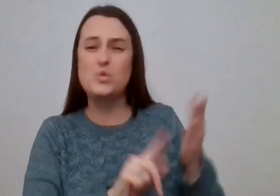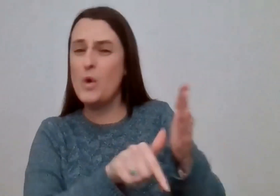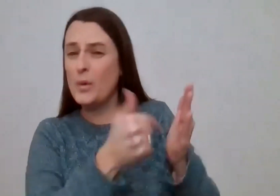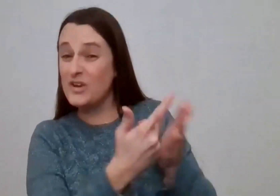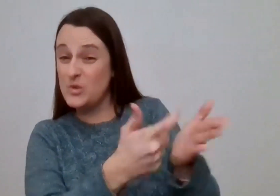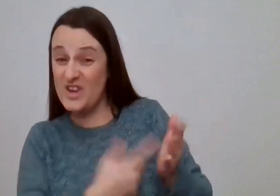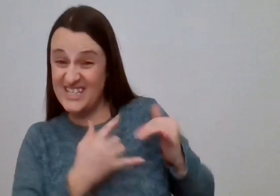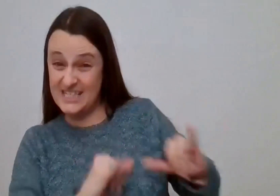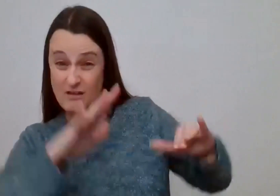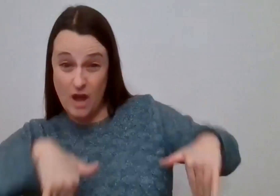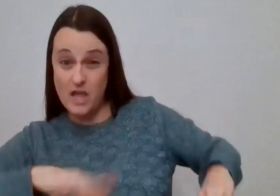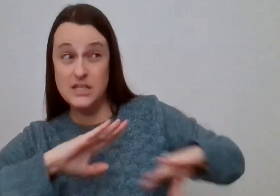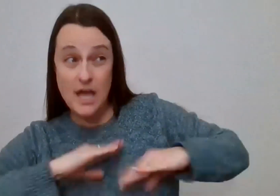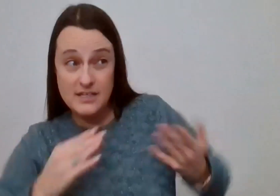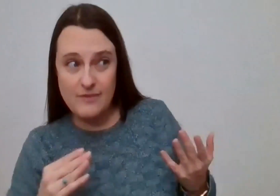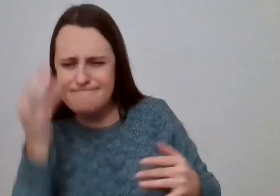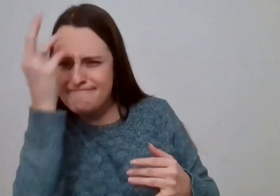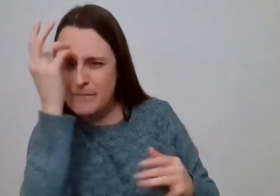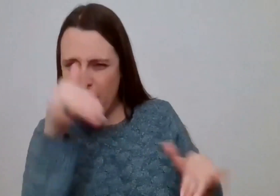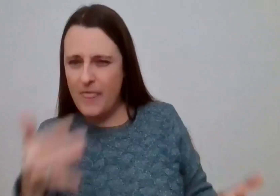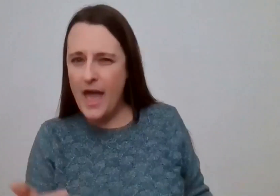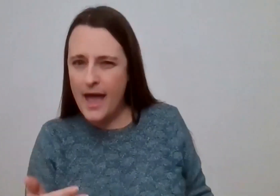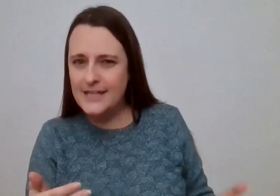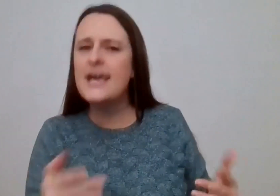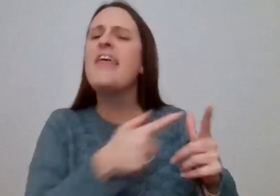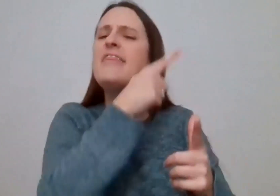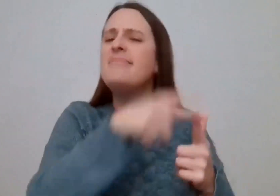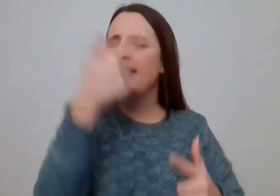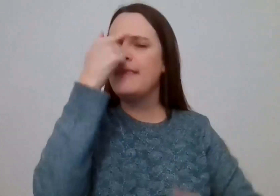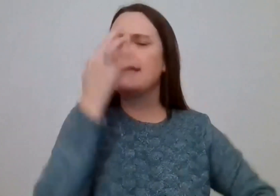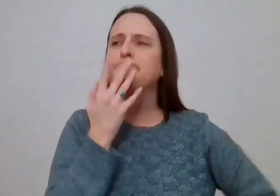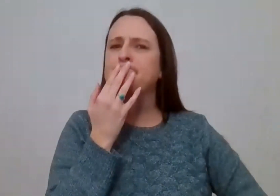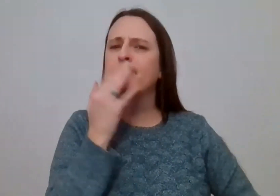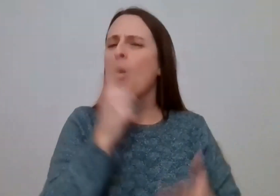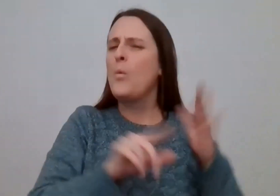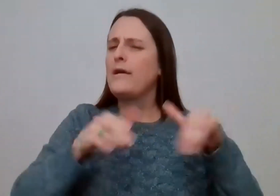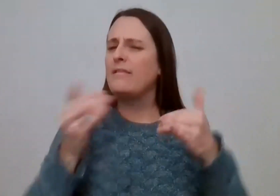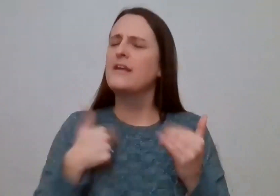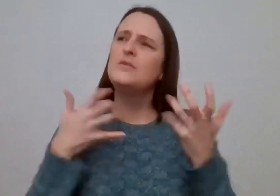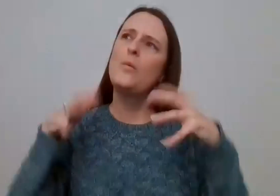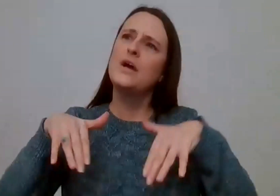and be thinking of with those things in mind what courses you want to take for the 22-23 school year